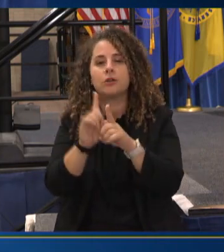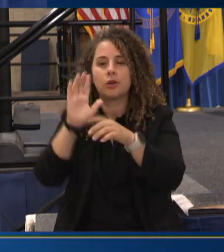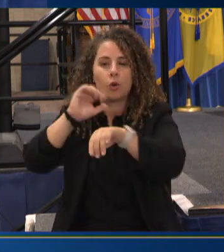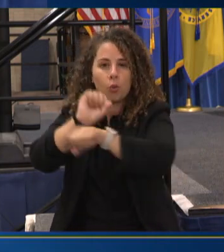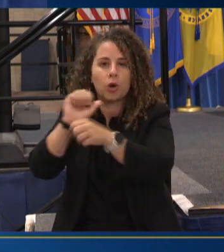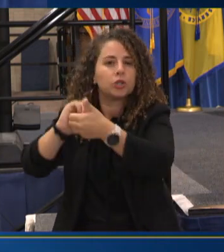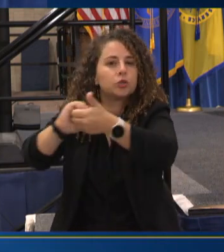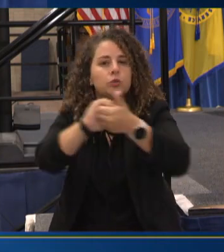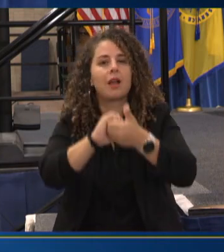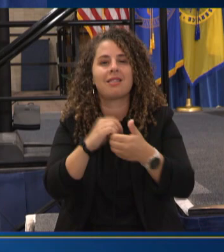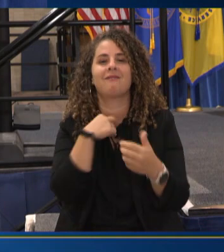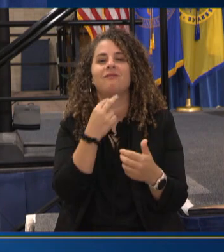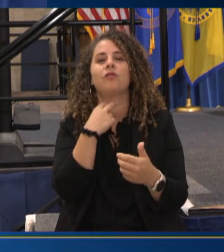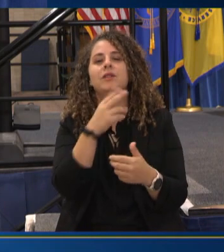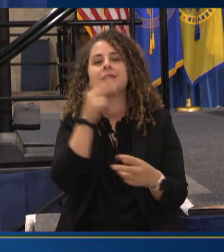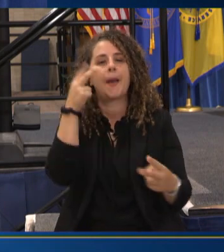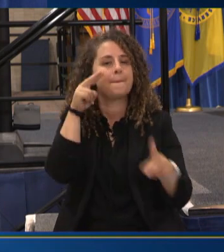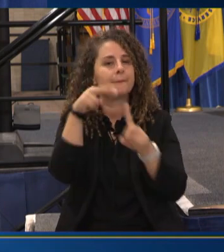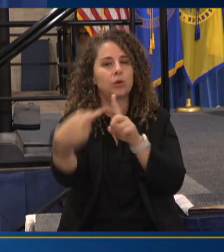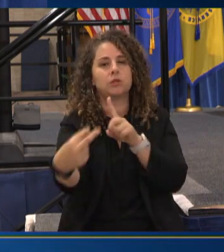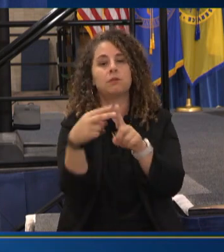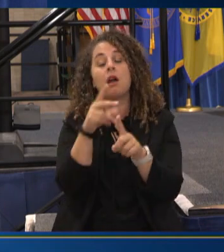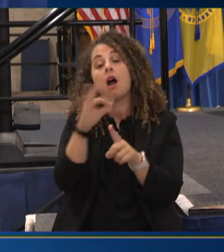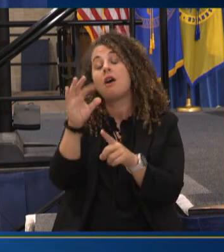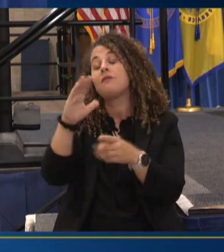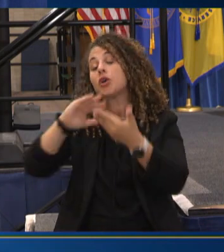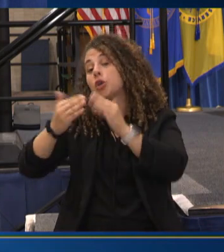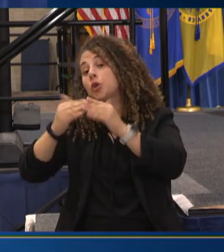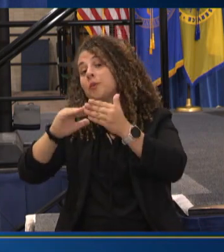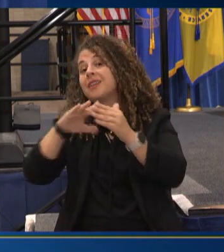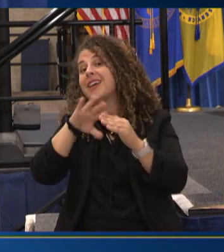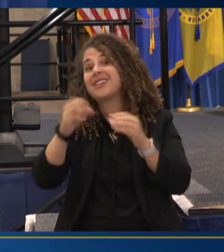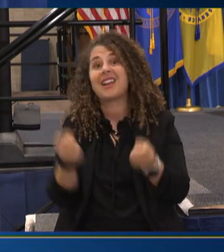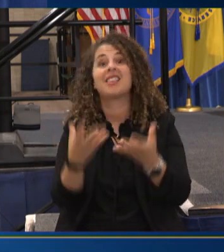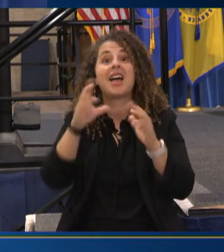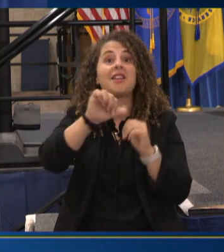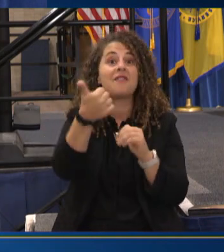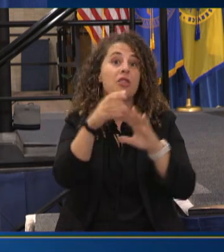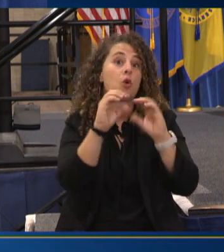voices and perspectives from communities and lots of other organizations.